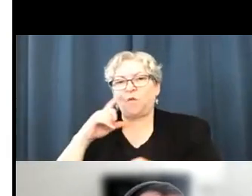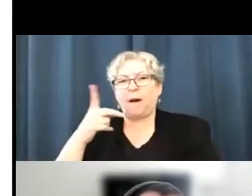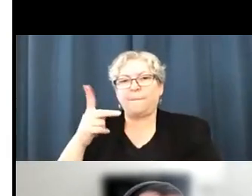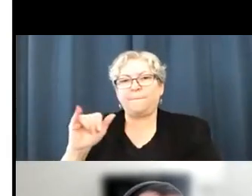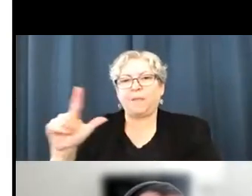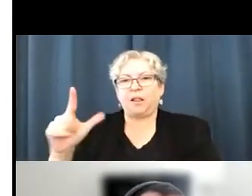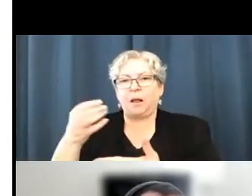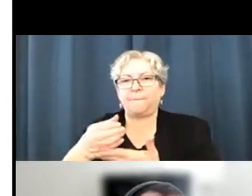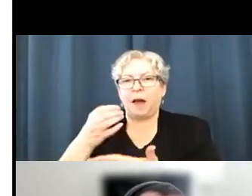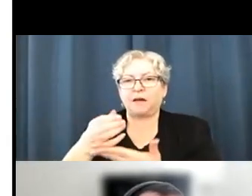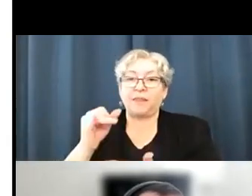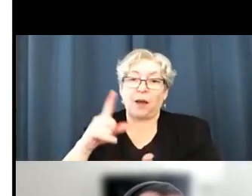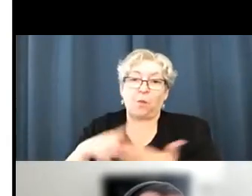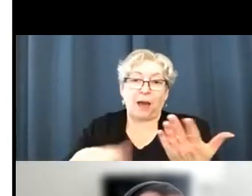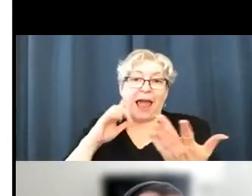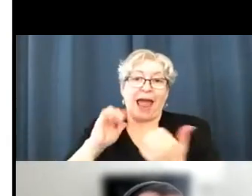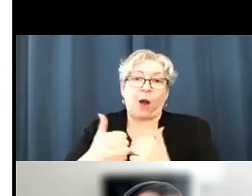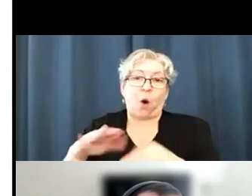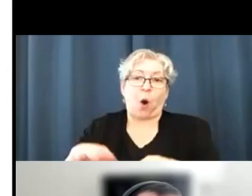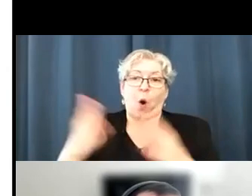and that's how you open it. So, that's a nice way to do it.